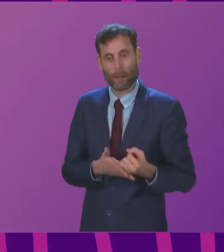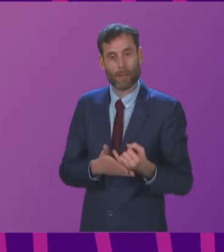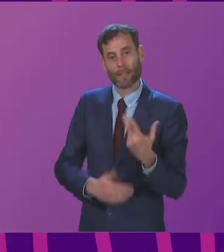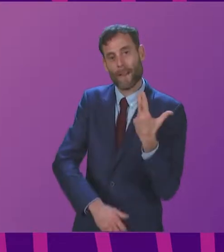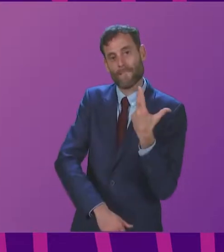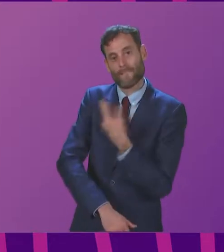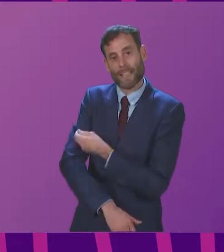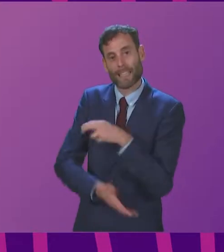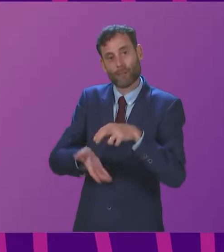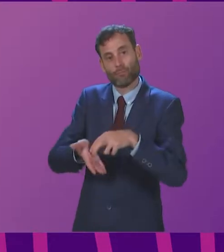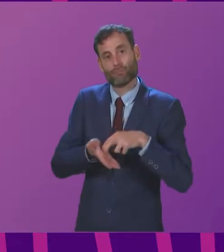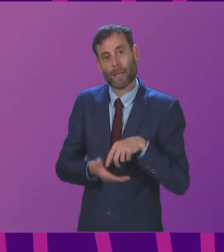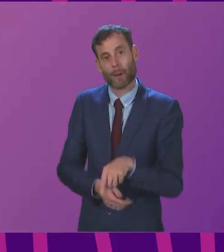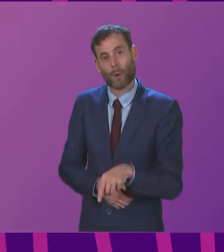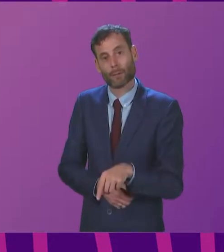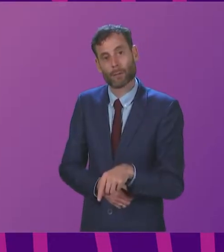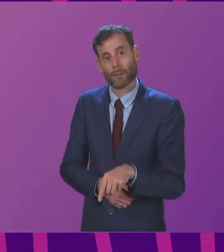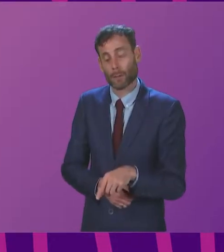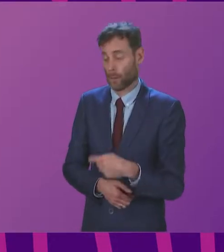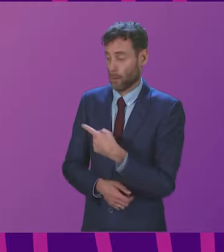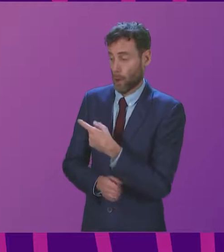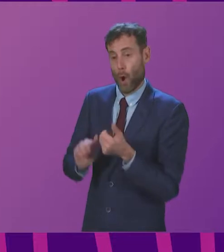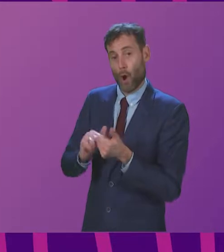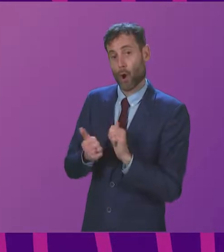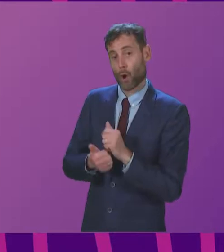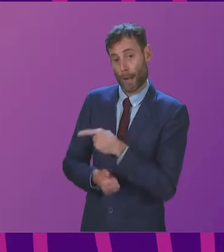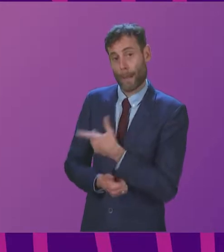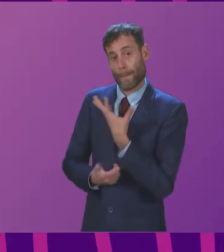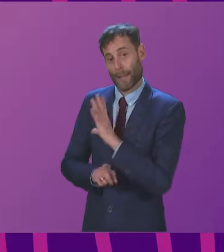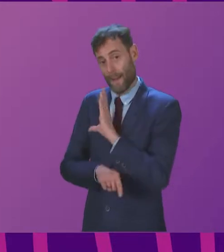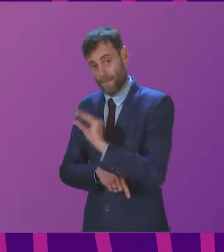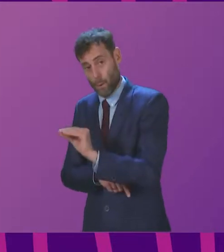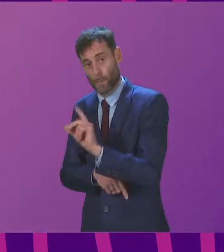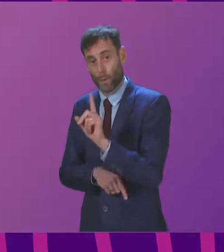Furthermore, my colleague, Sandesh Gulhane, has highlighted that the English app will record the